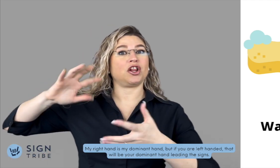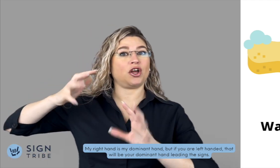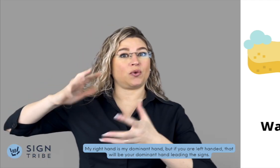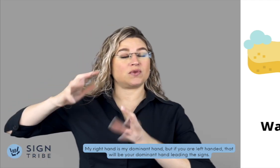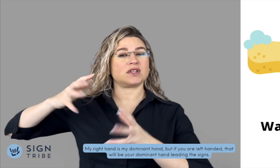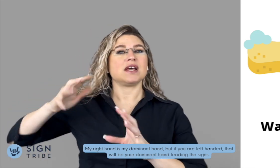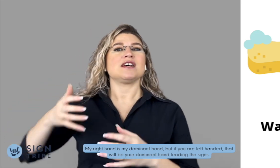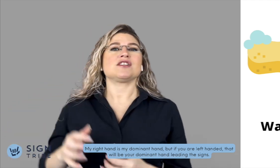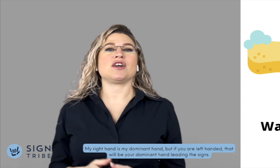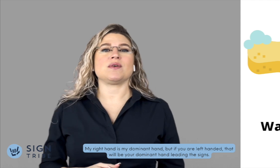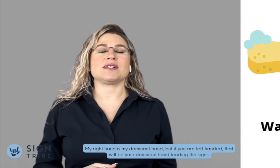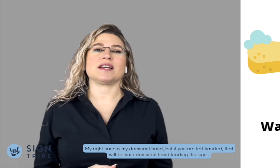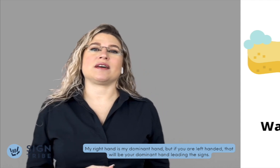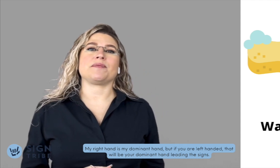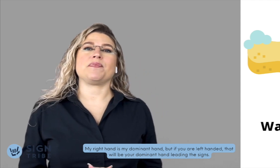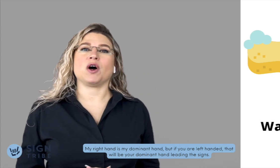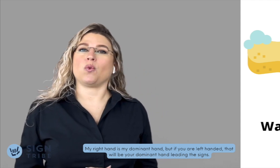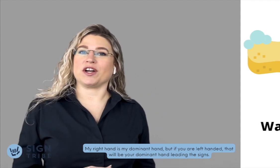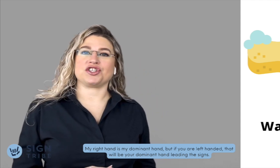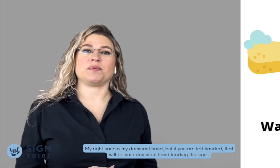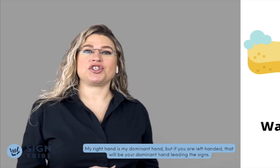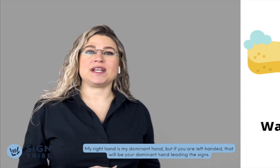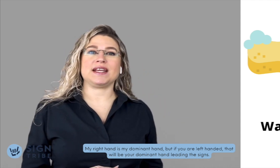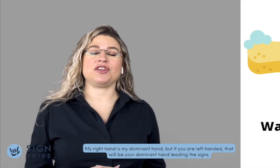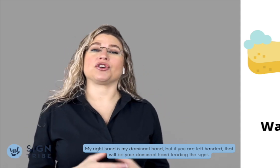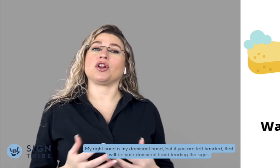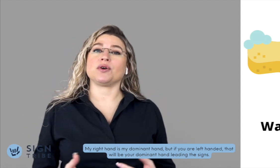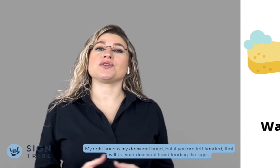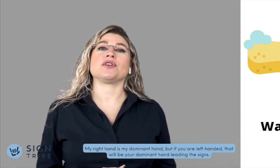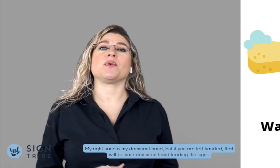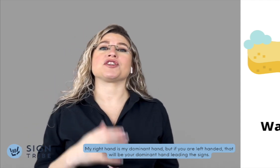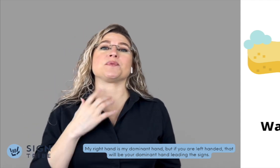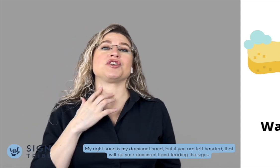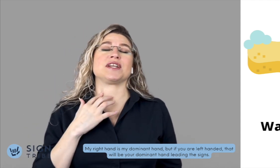clothes. So it's like a washing machine, your clothes are in the washing machine,